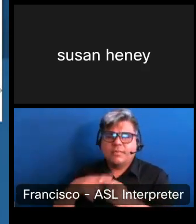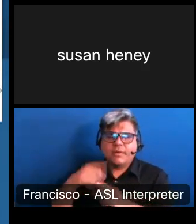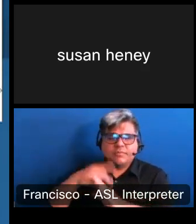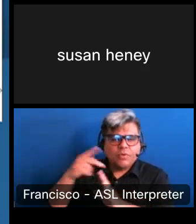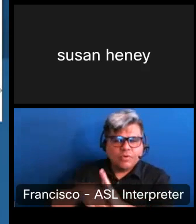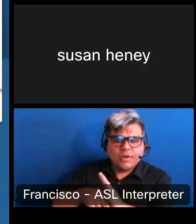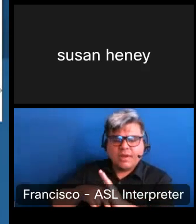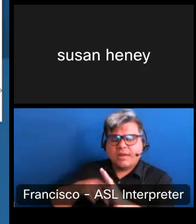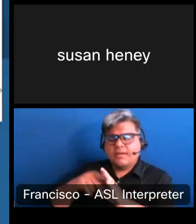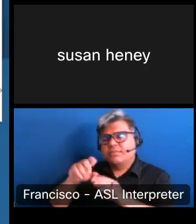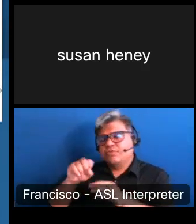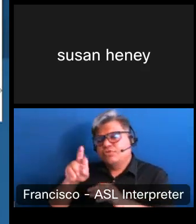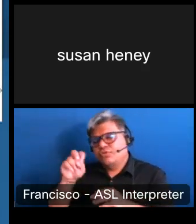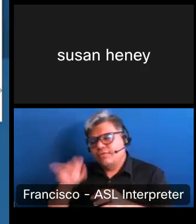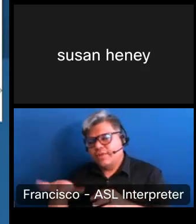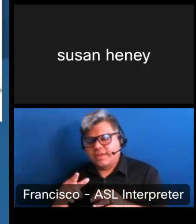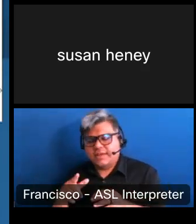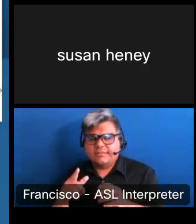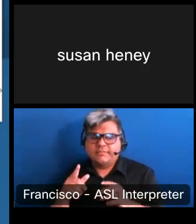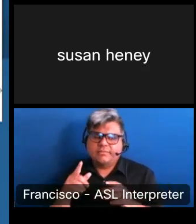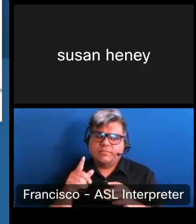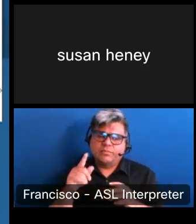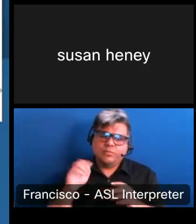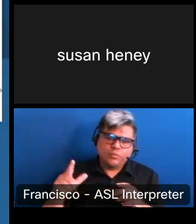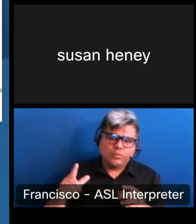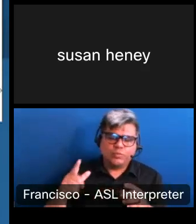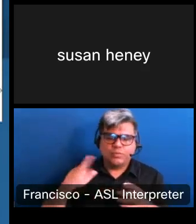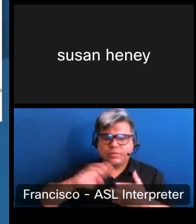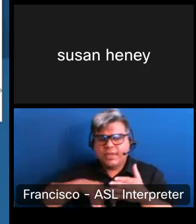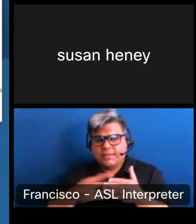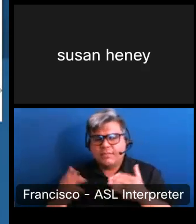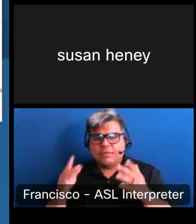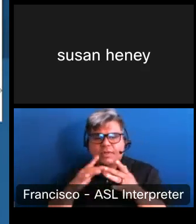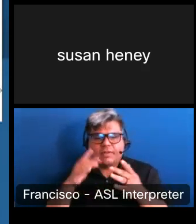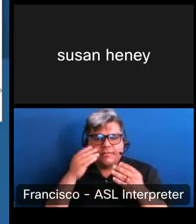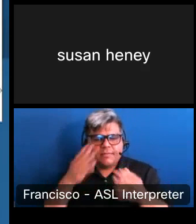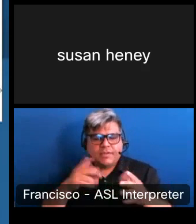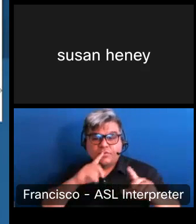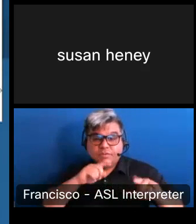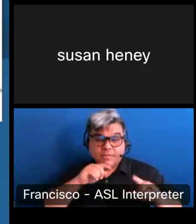to data tools, data tables, contact information, respondent information, news releases, and more.